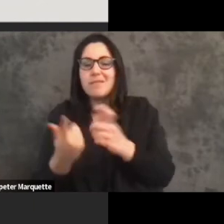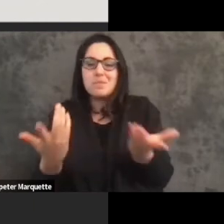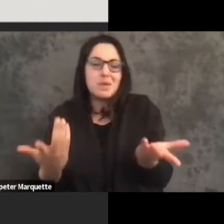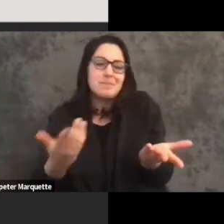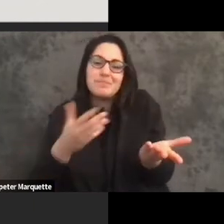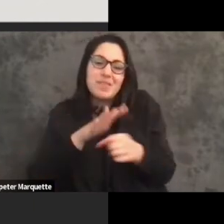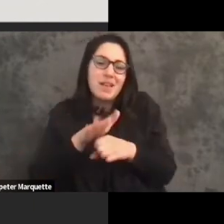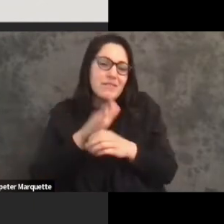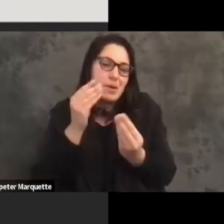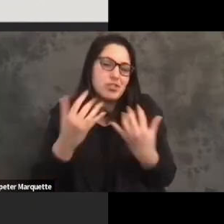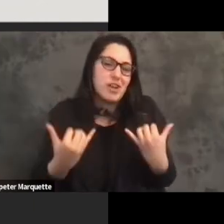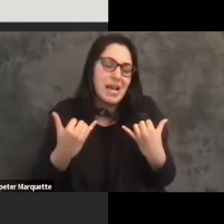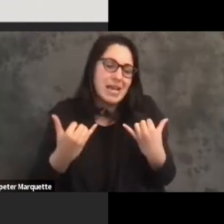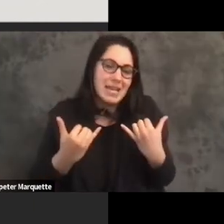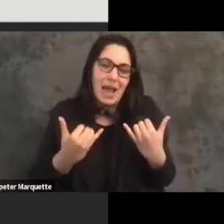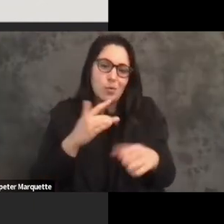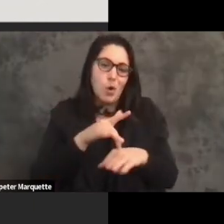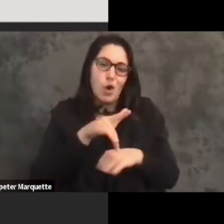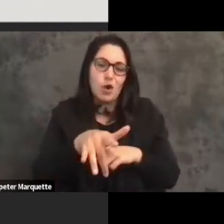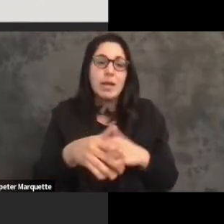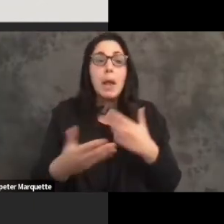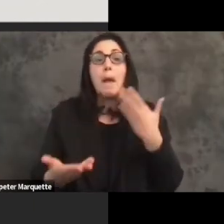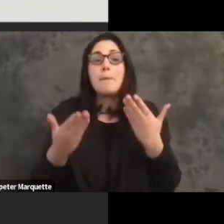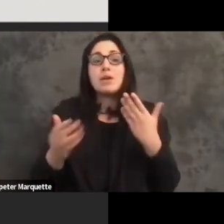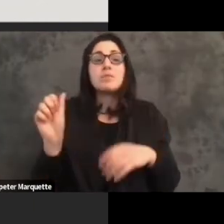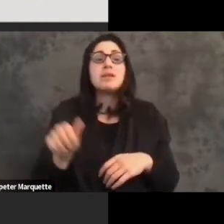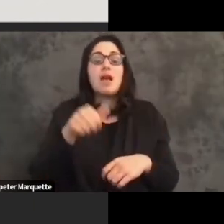wrote, great question. There are some studies suggesting that T cells can be involved in